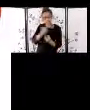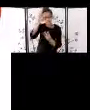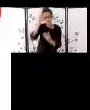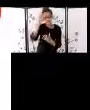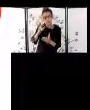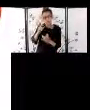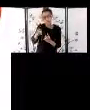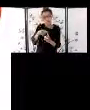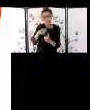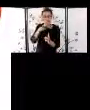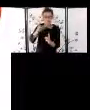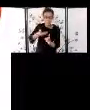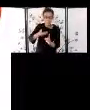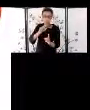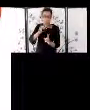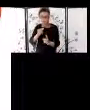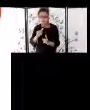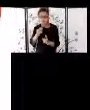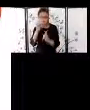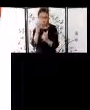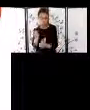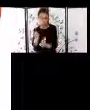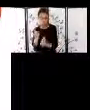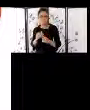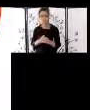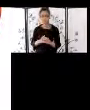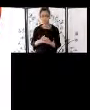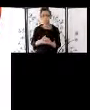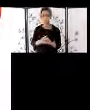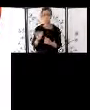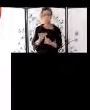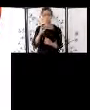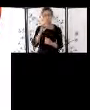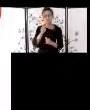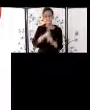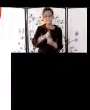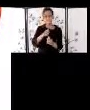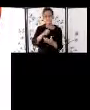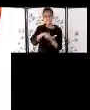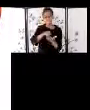word or character count for each written section of the application form and this should be